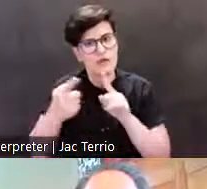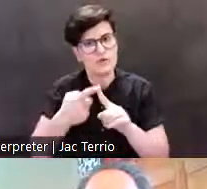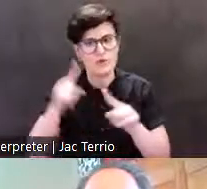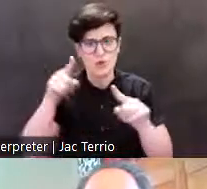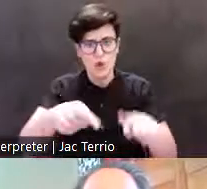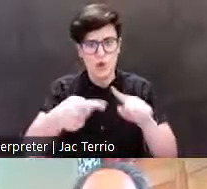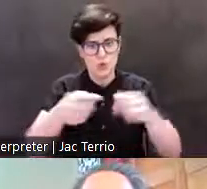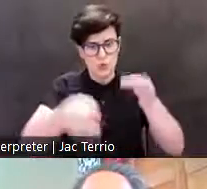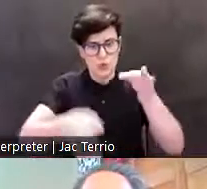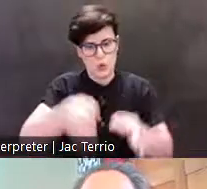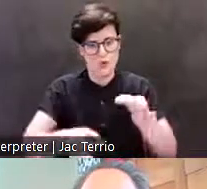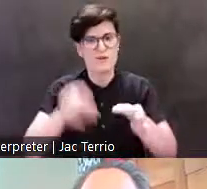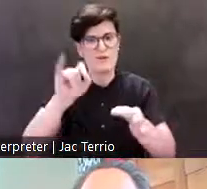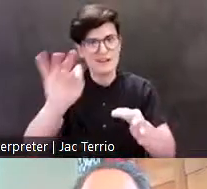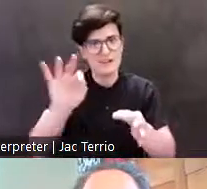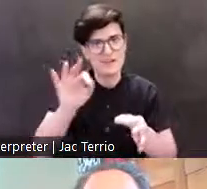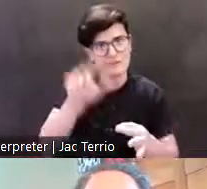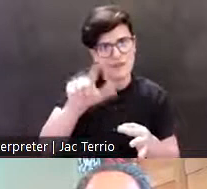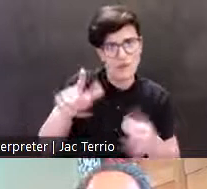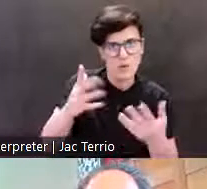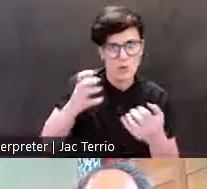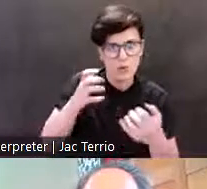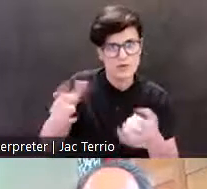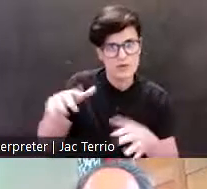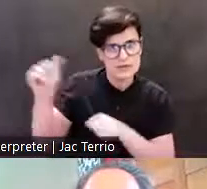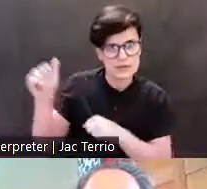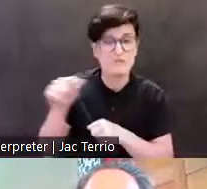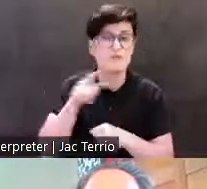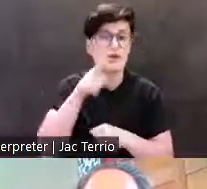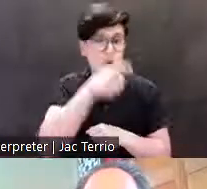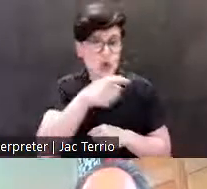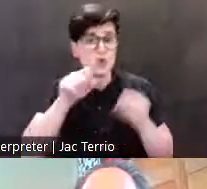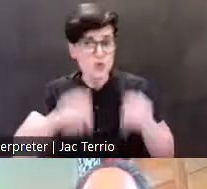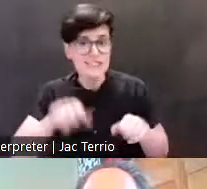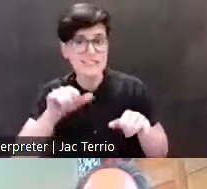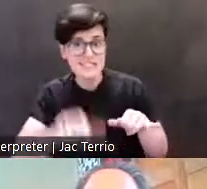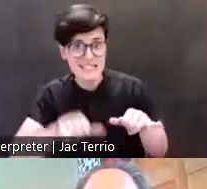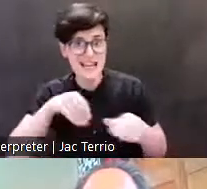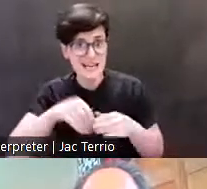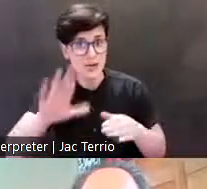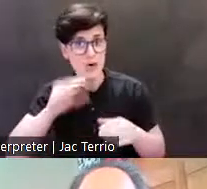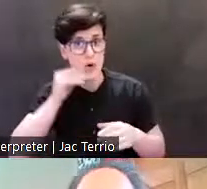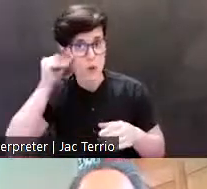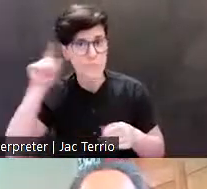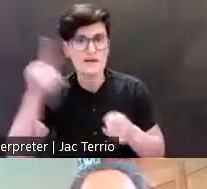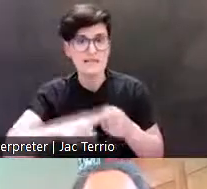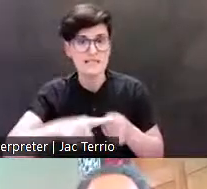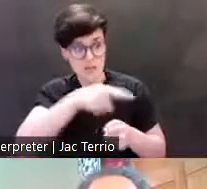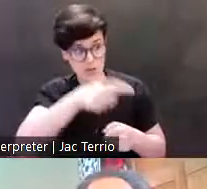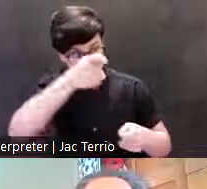And you get to stay in your housing until a judge makes an order that you have to go.